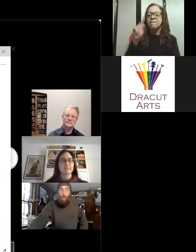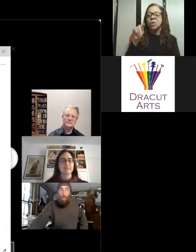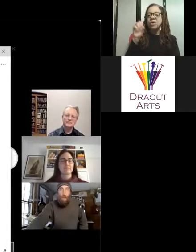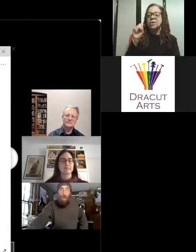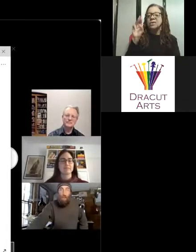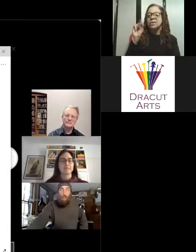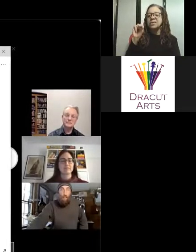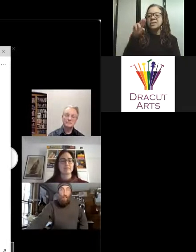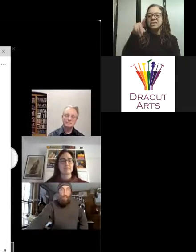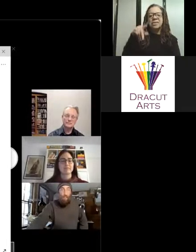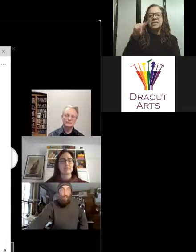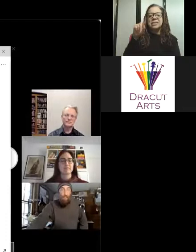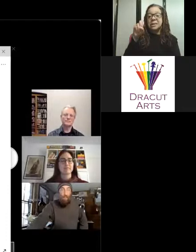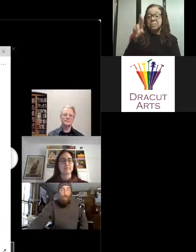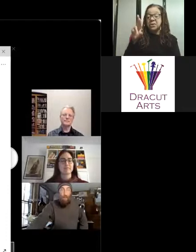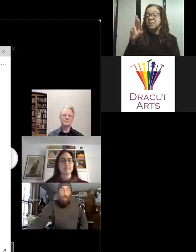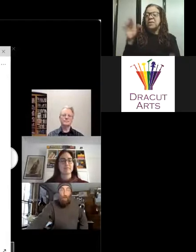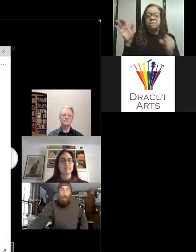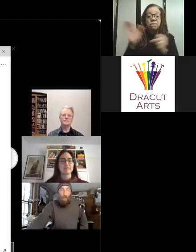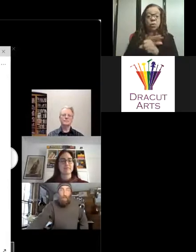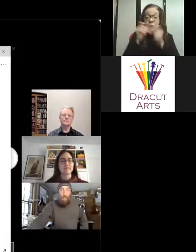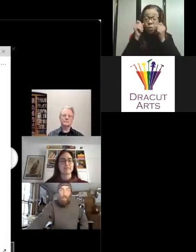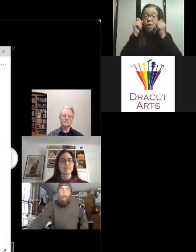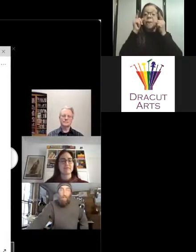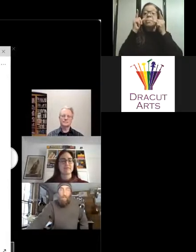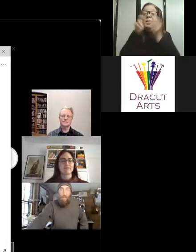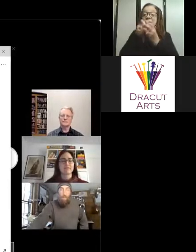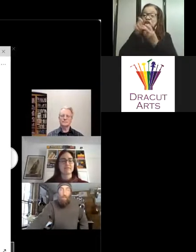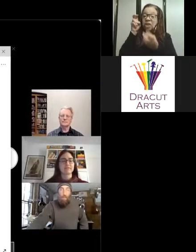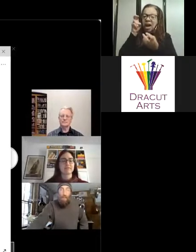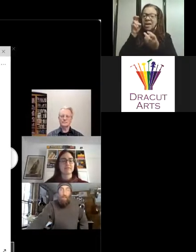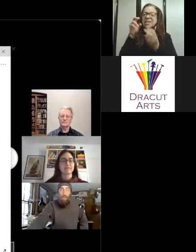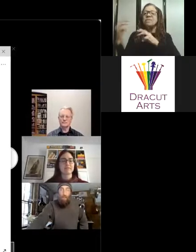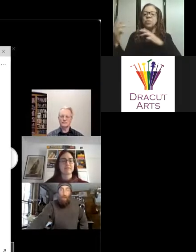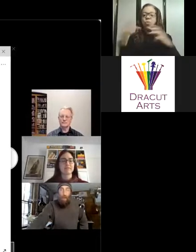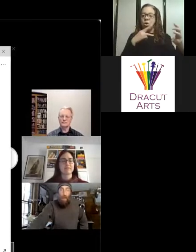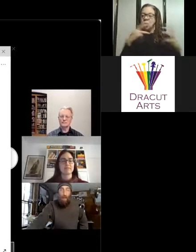with a shock to the existence of war the few of even the best informed men